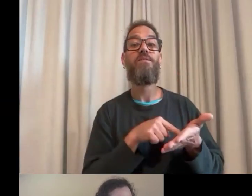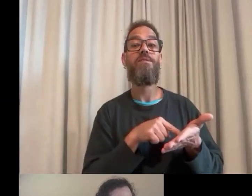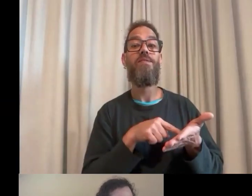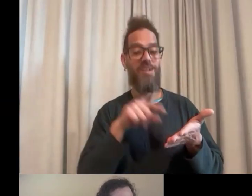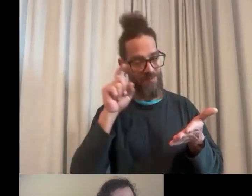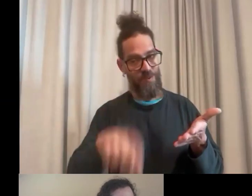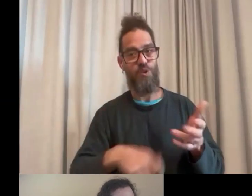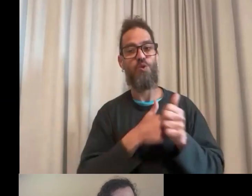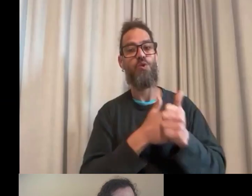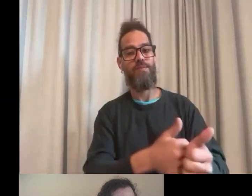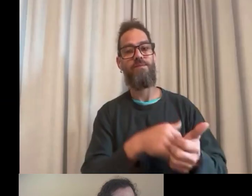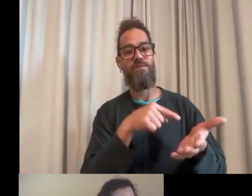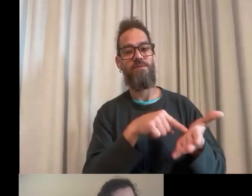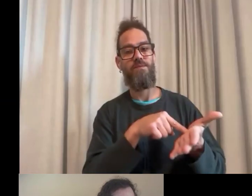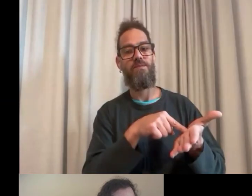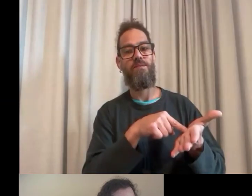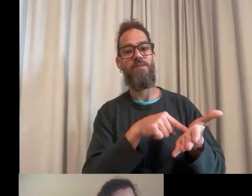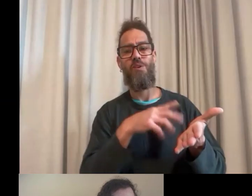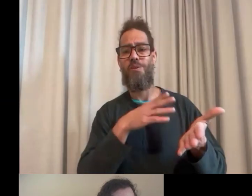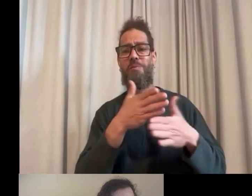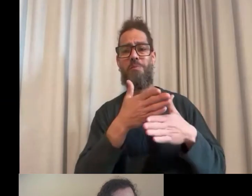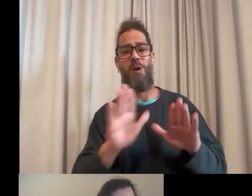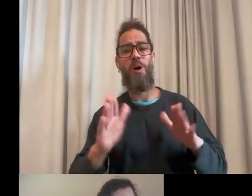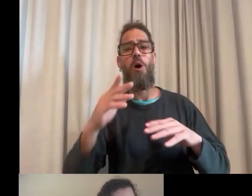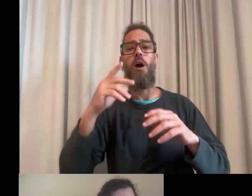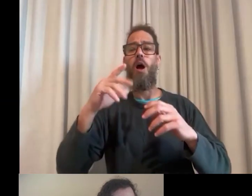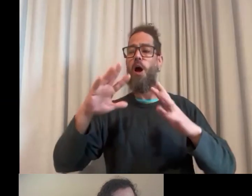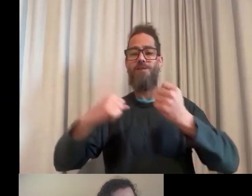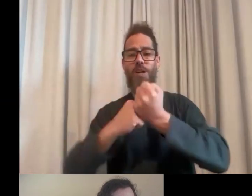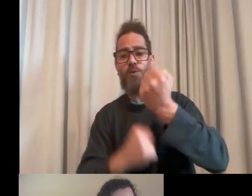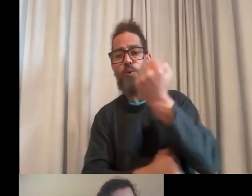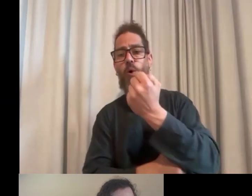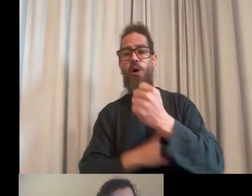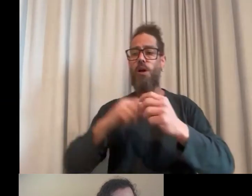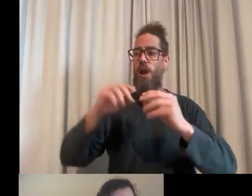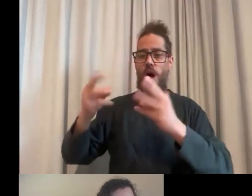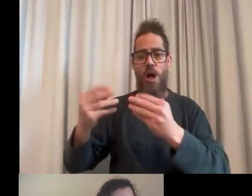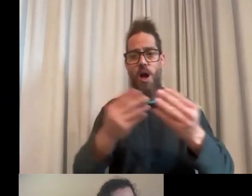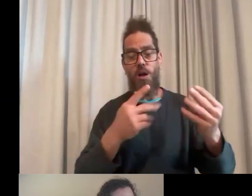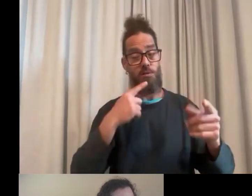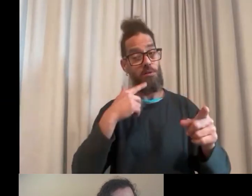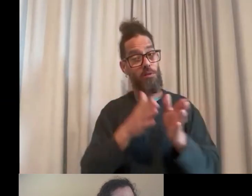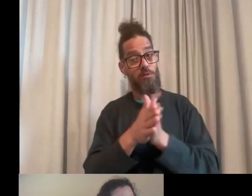a complying accessibility statement. It gives us an excellent formula of how to structure it.